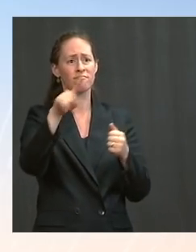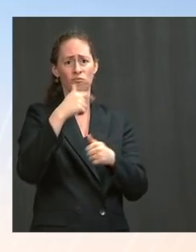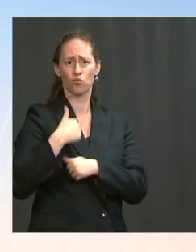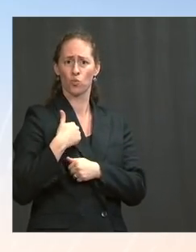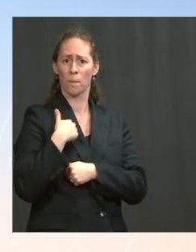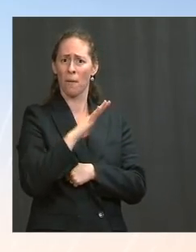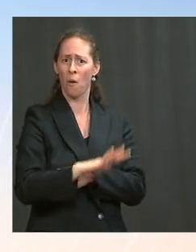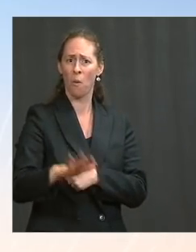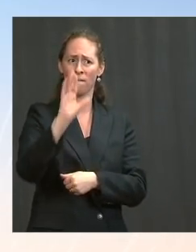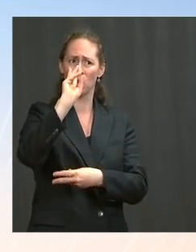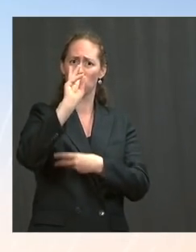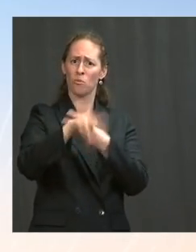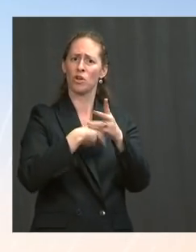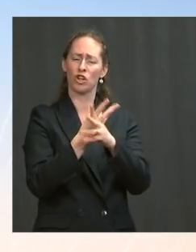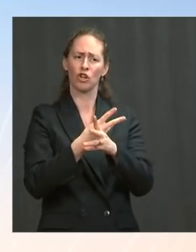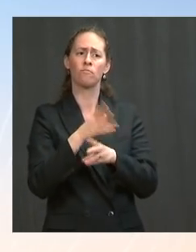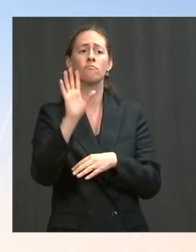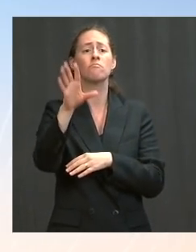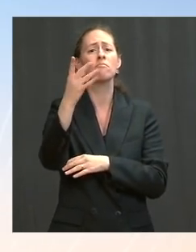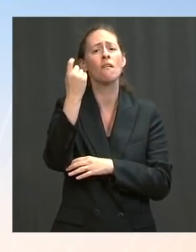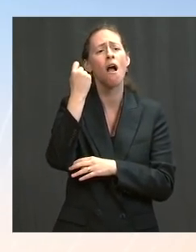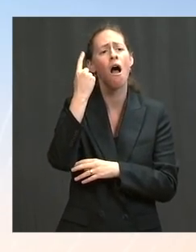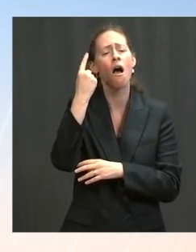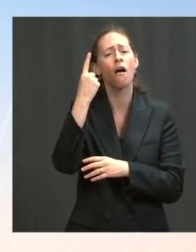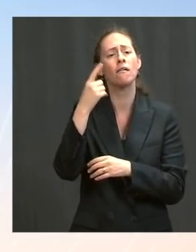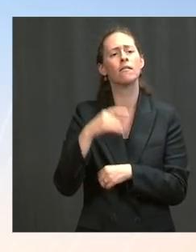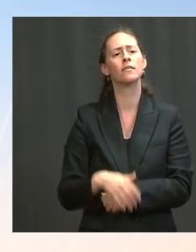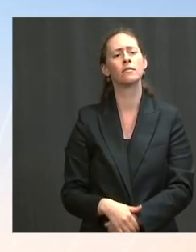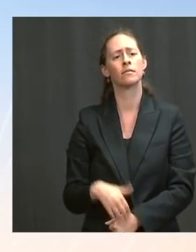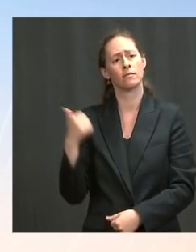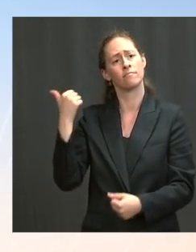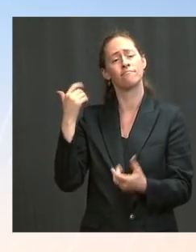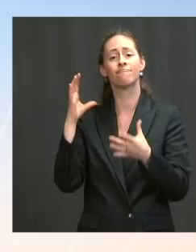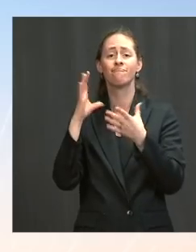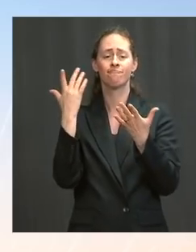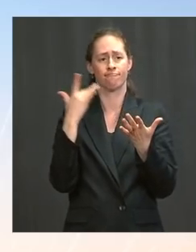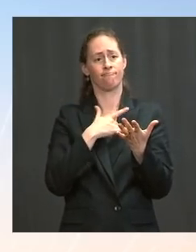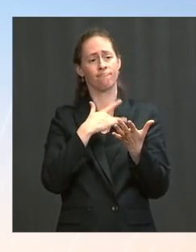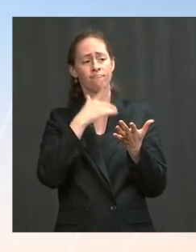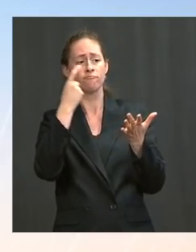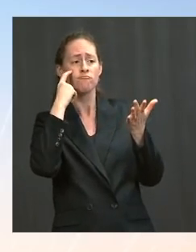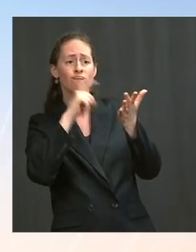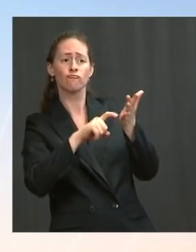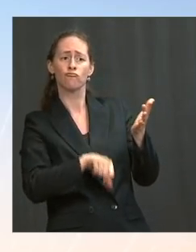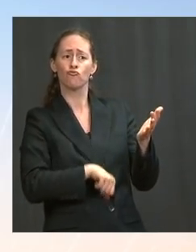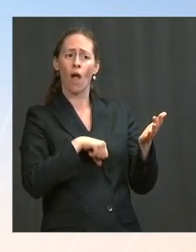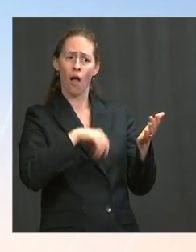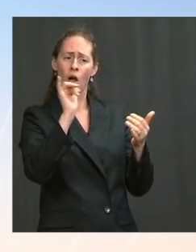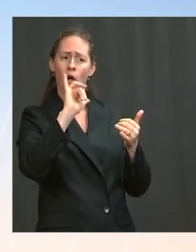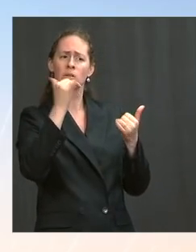that part of that pride in our country means recognizing there are moments where we are -- as a country, haven't lived up to our highest ideals,